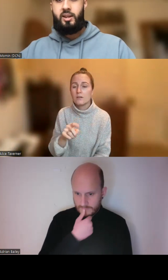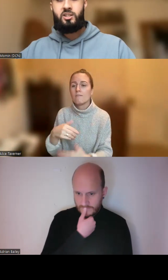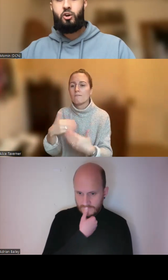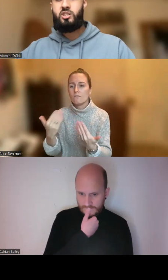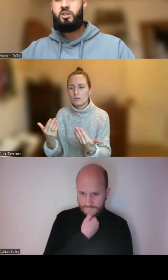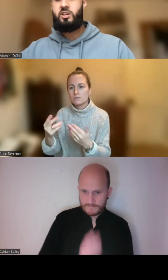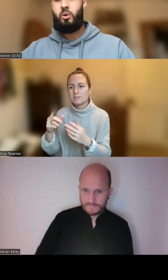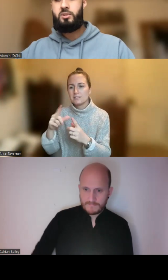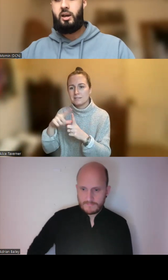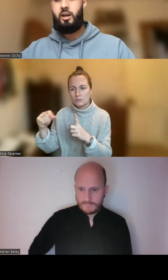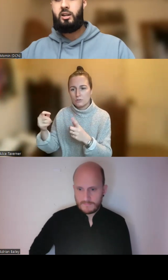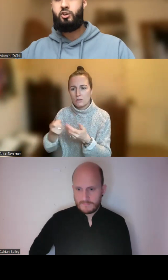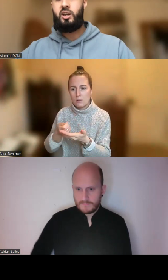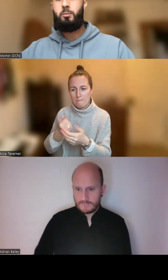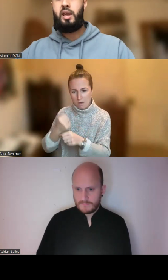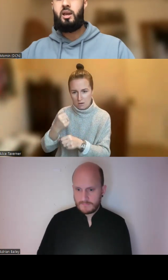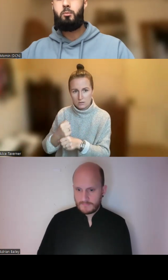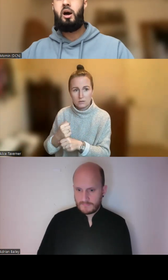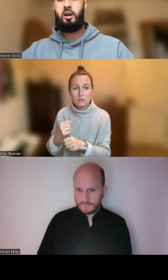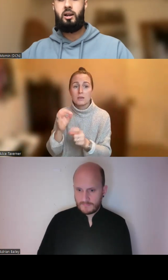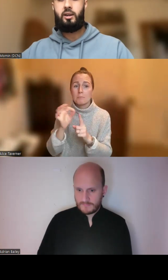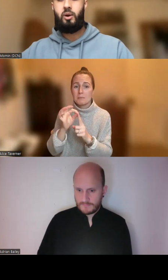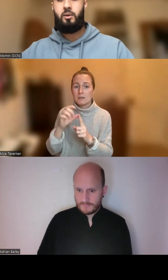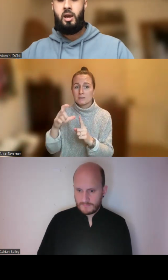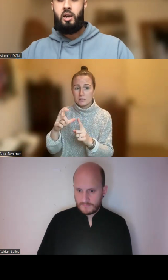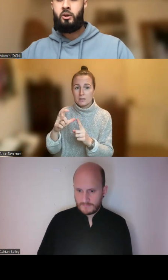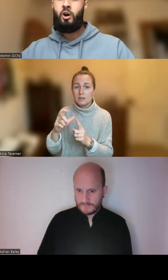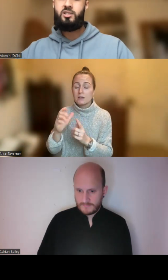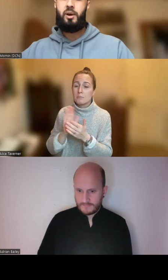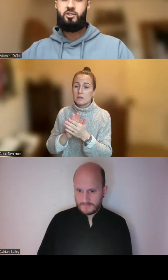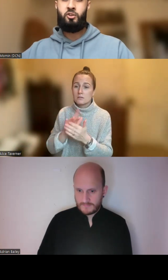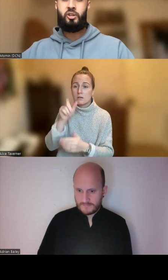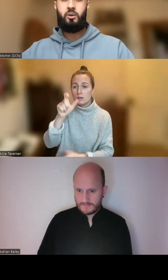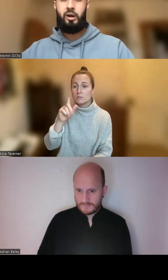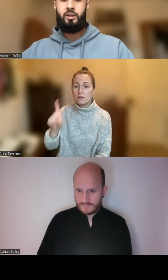it takes customers to your website and you're going to pay-per-click. The cost depends on your keyword.